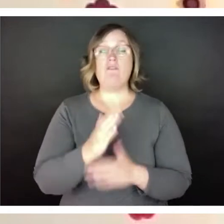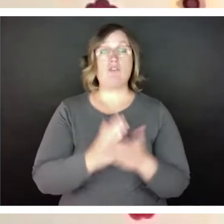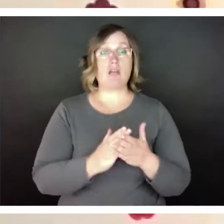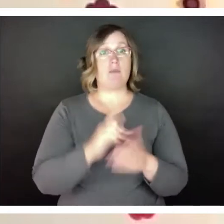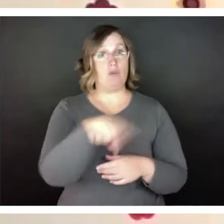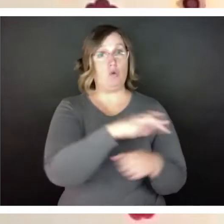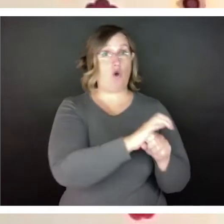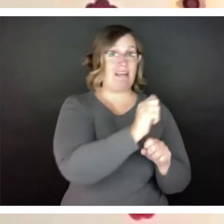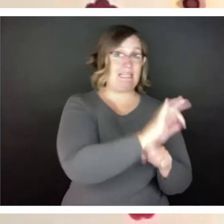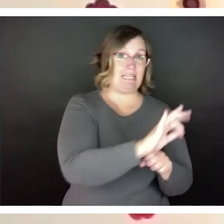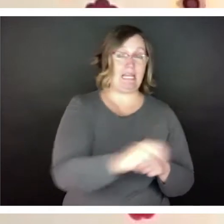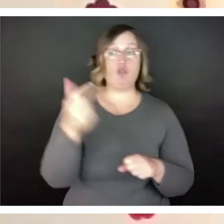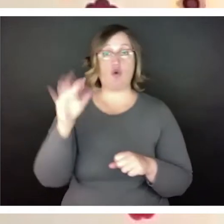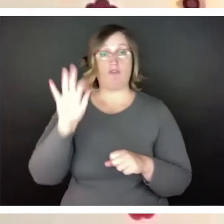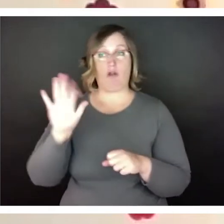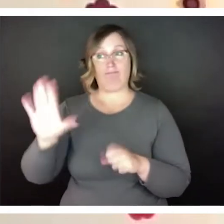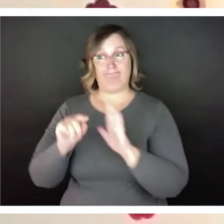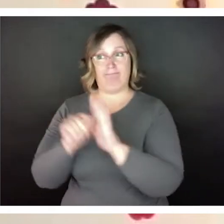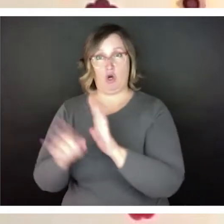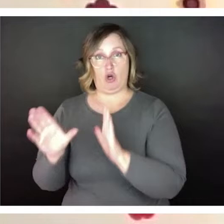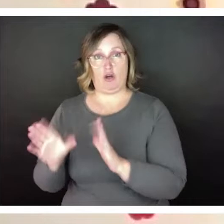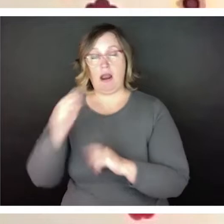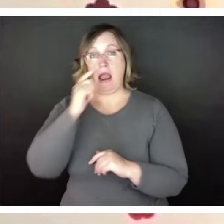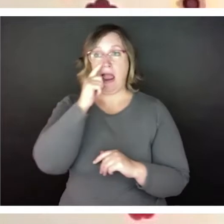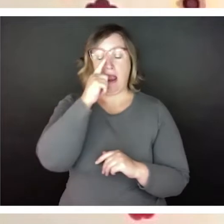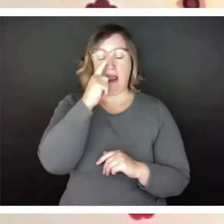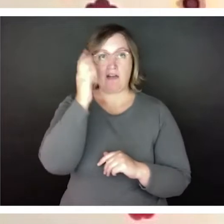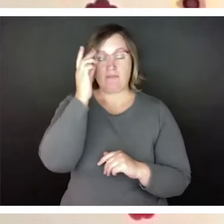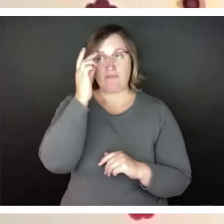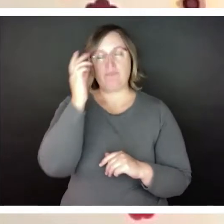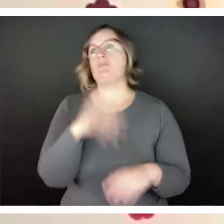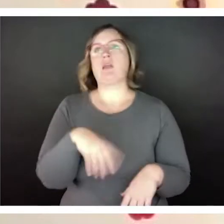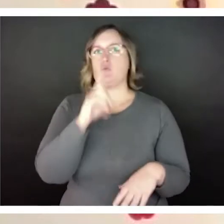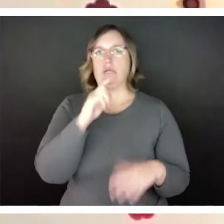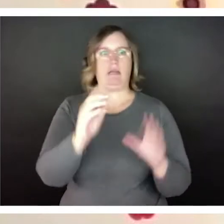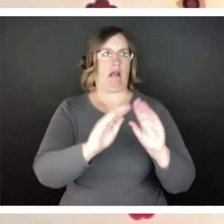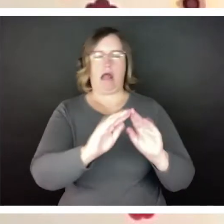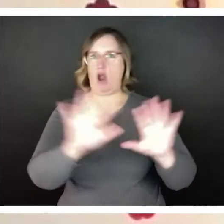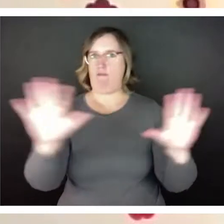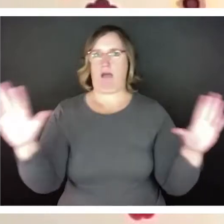laid bare the deep racial inequities and injustice so many people in this country experience.